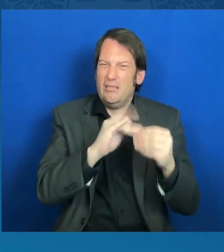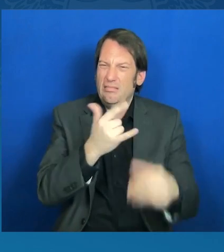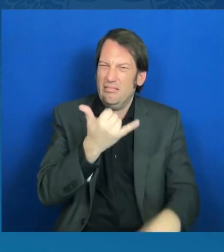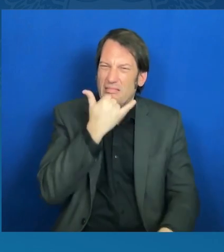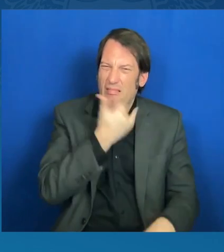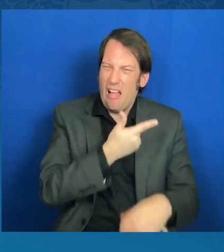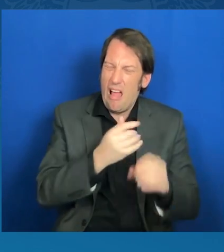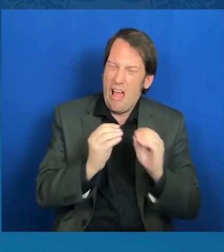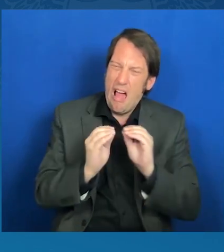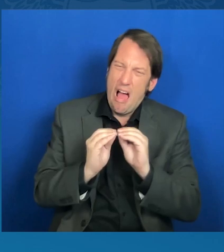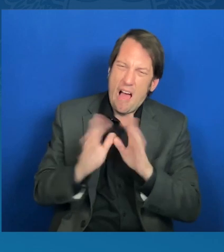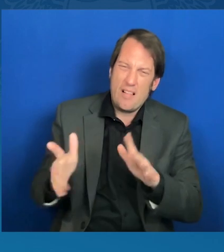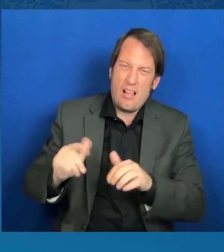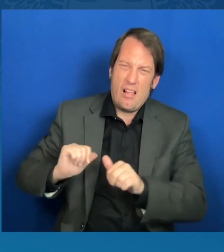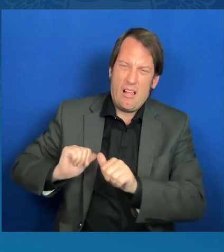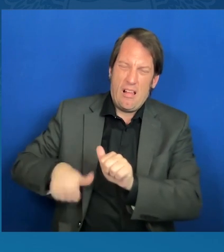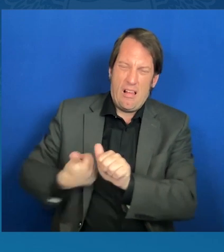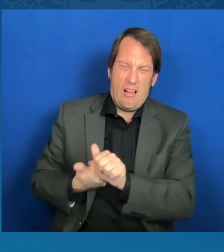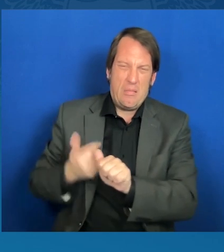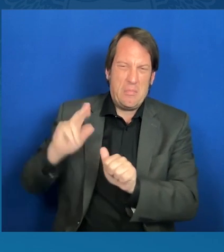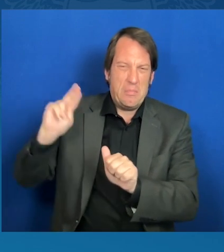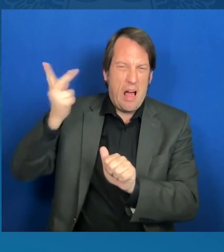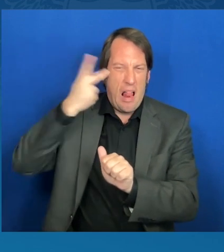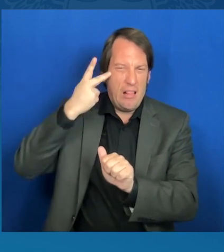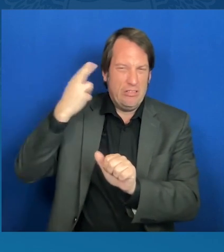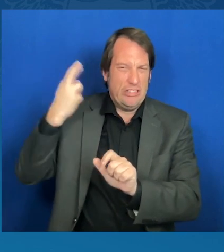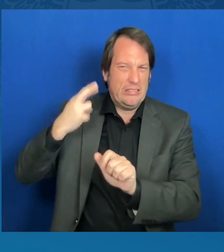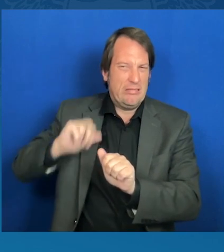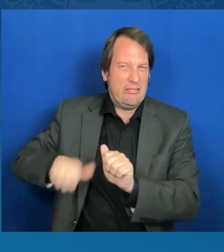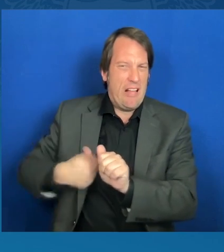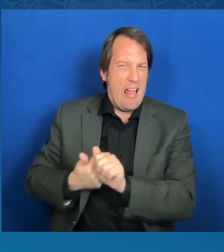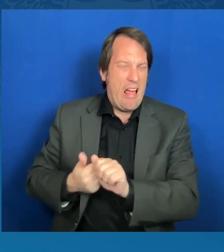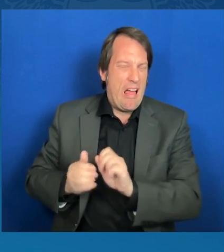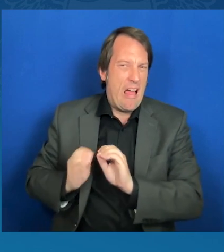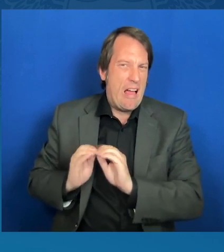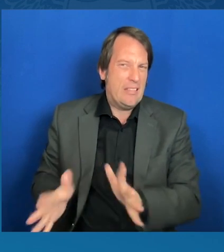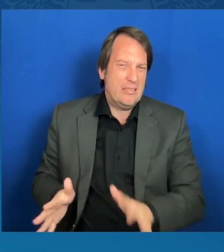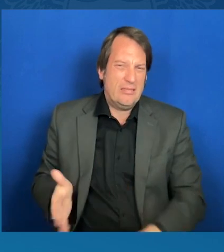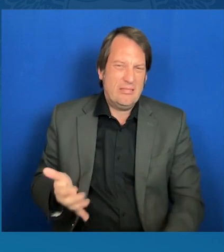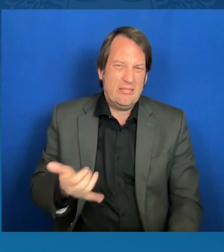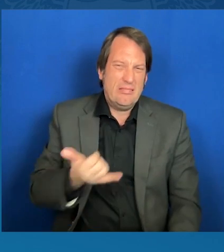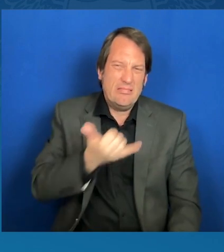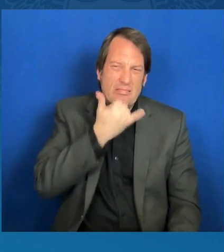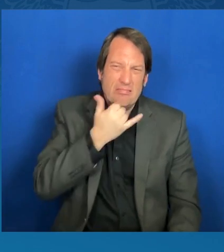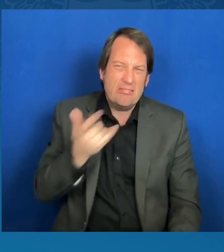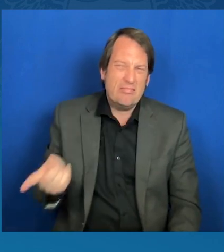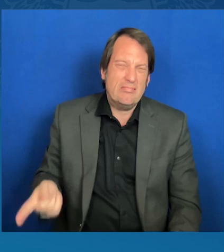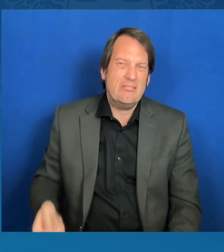And so, I will say that when it comes to the role and responsibility of a prosecutor